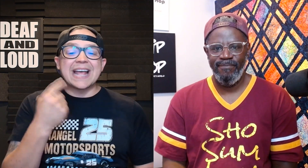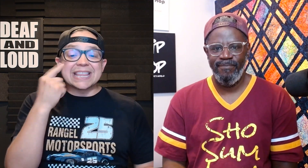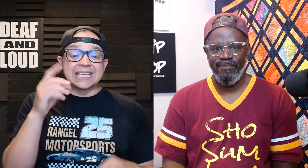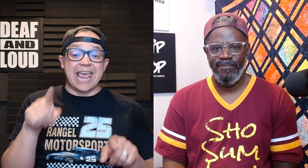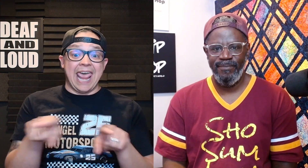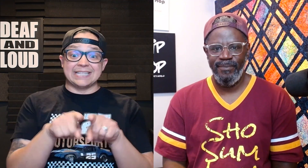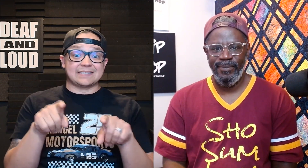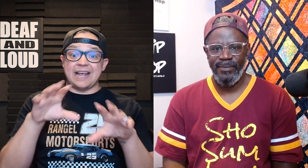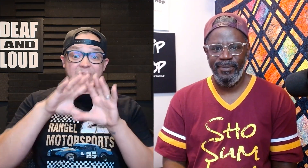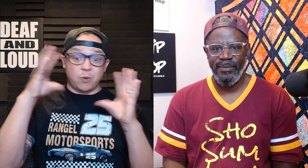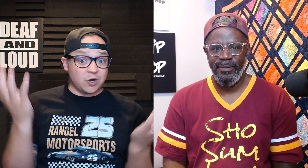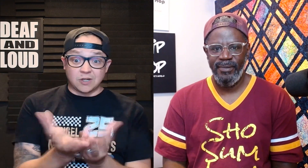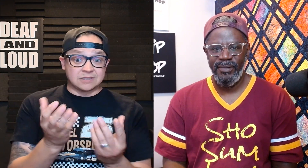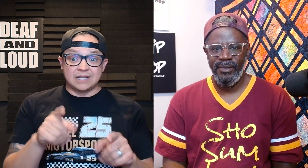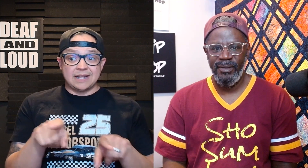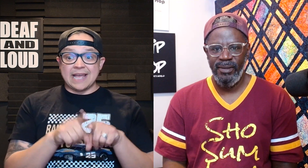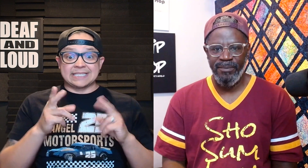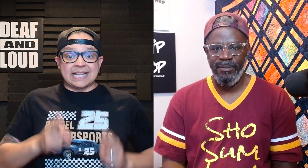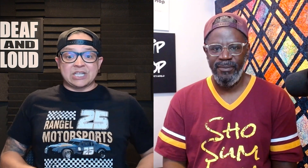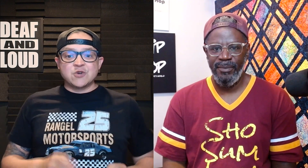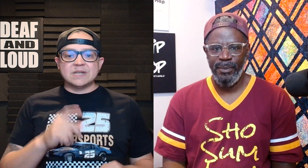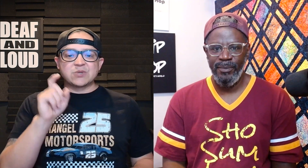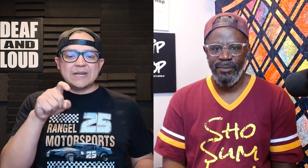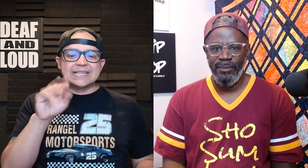I think as a world, as humans, we need